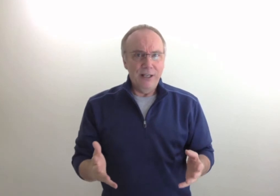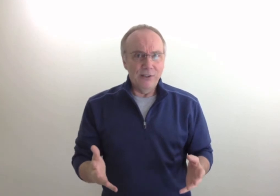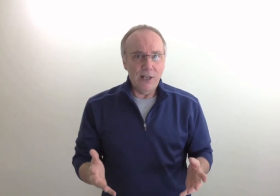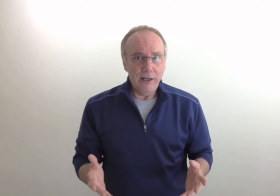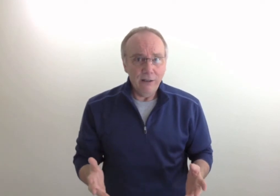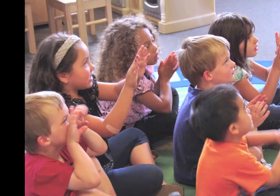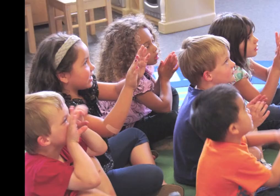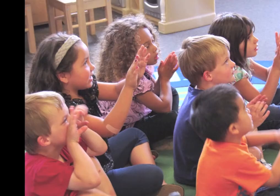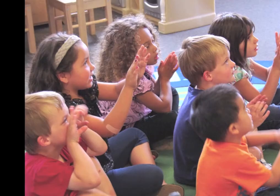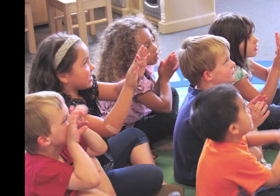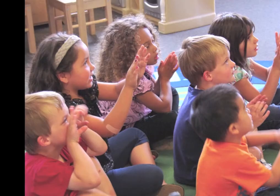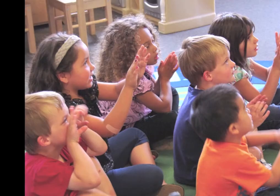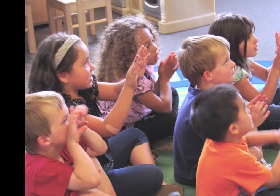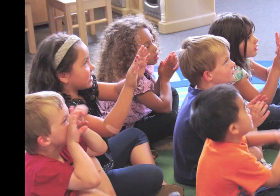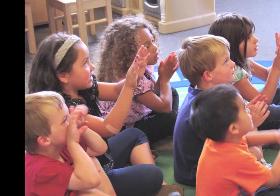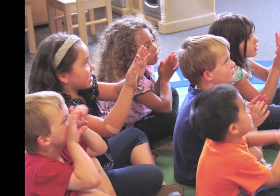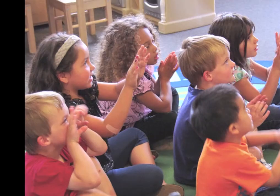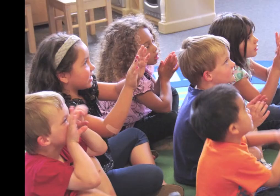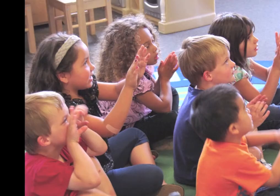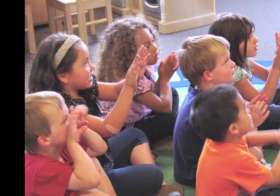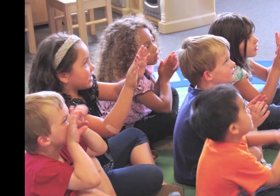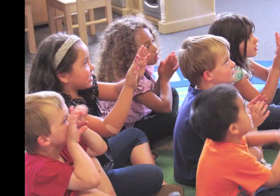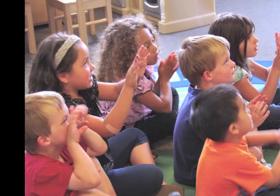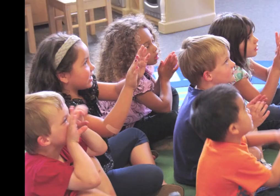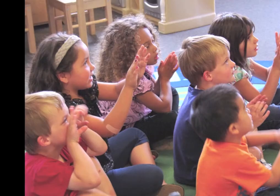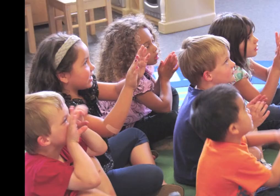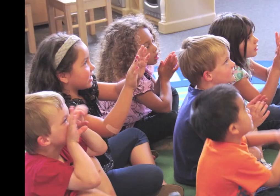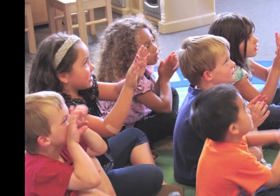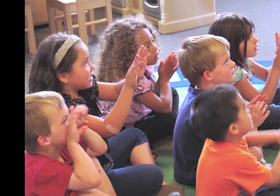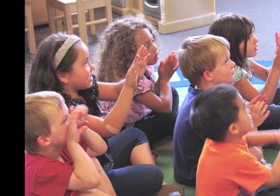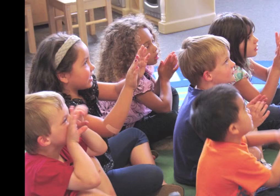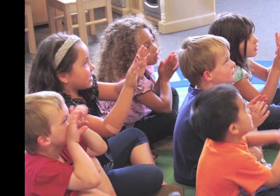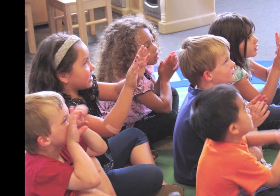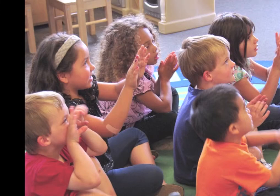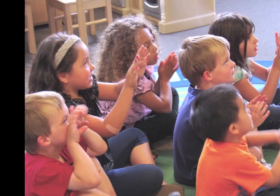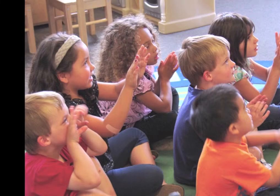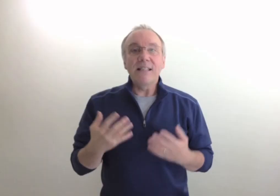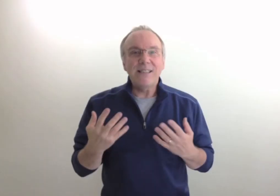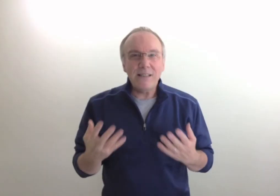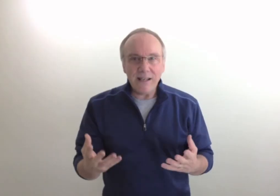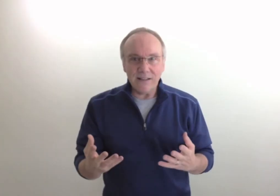and signing? No! They join in on the funny idea of a sandwich so big. They "see" the